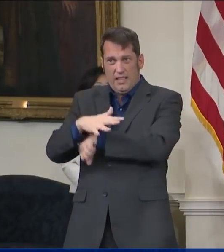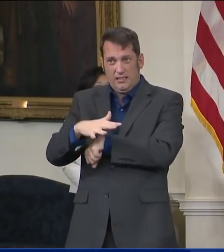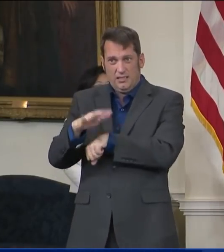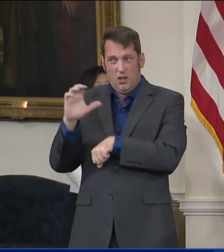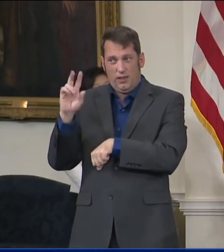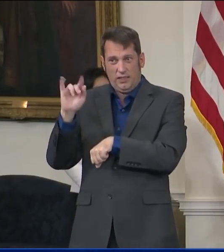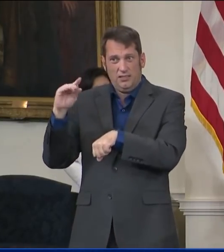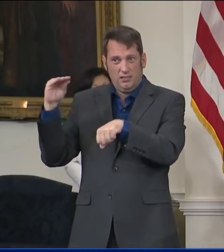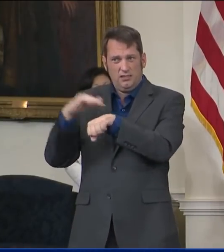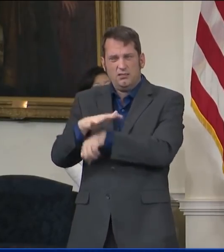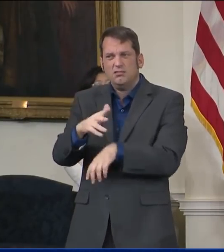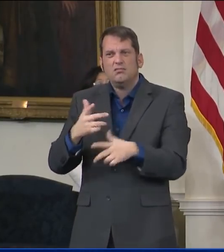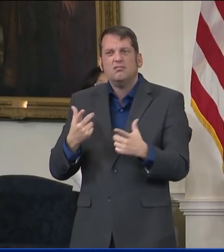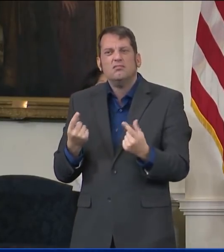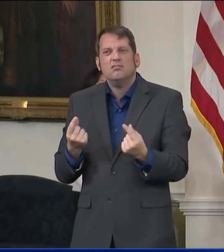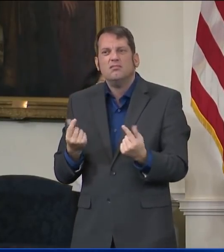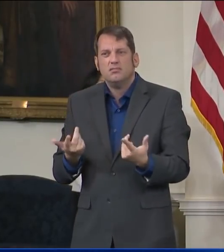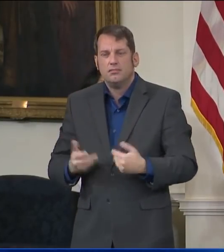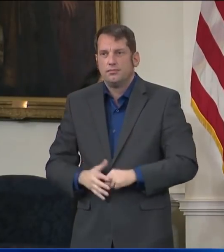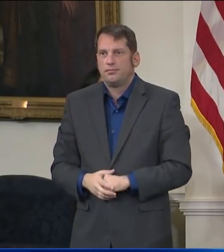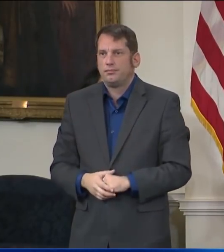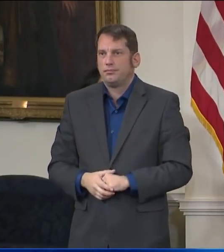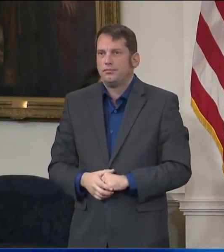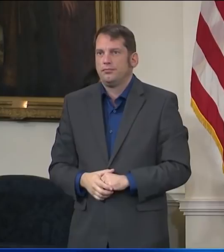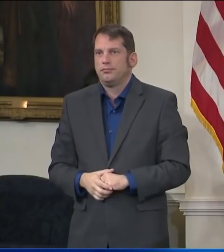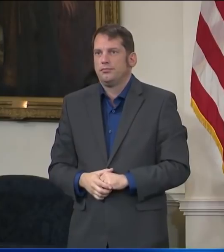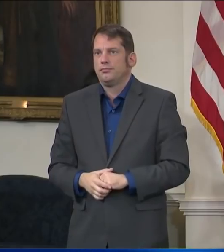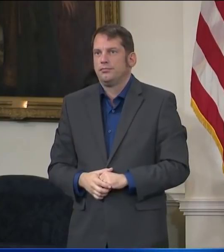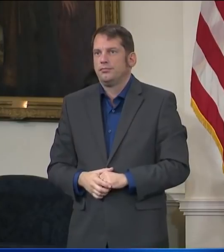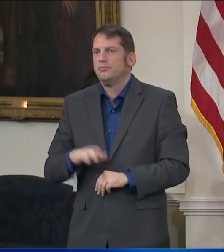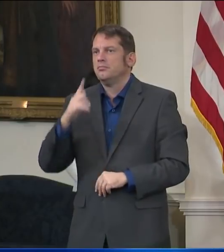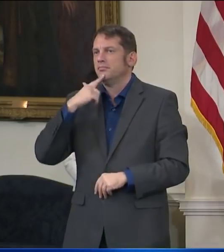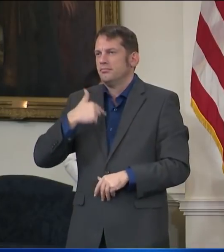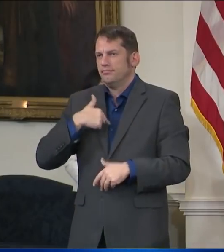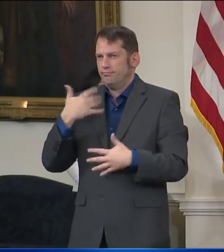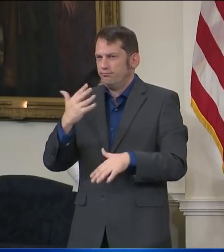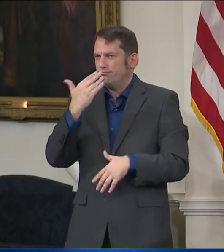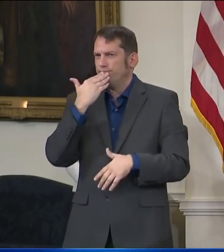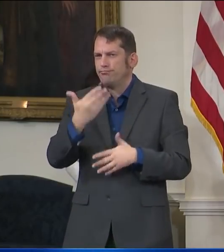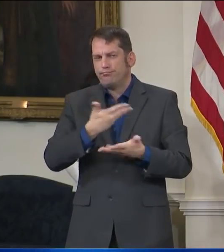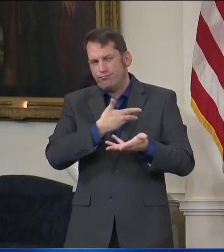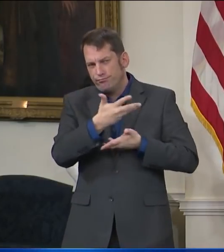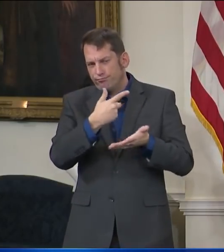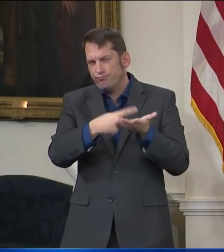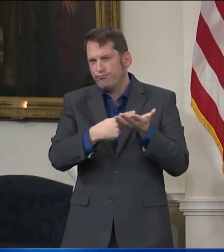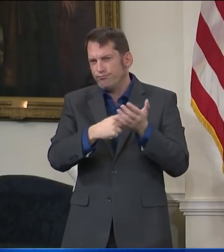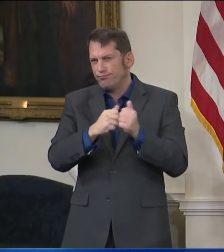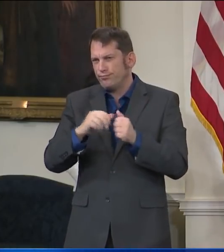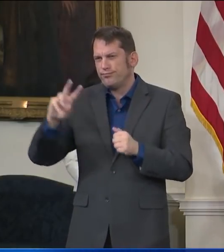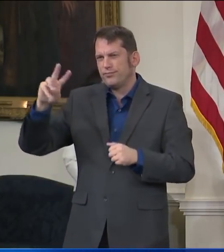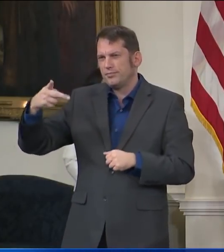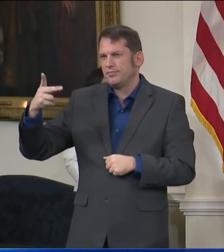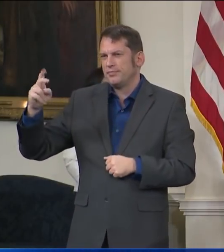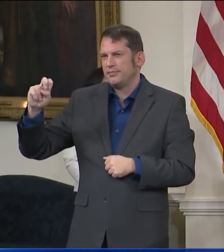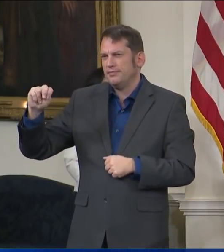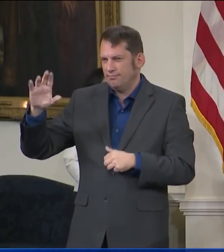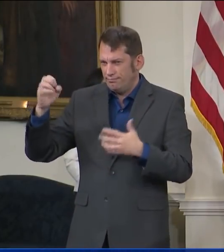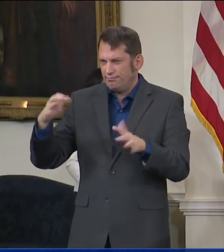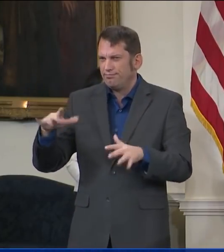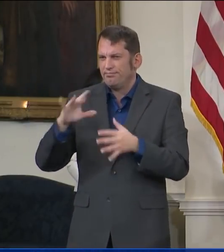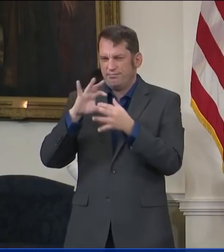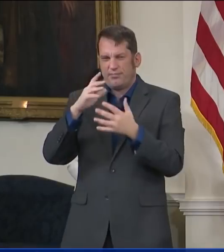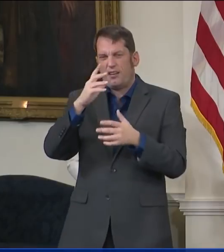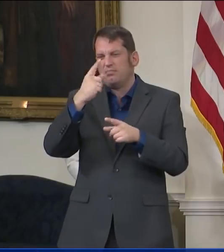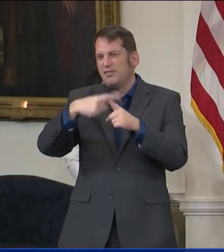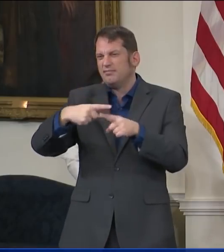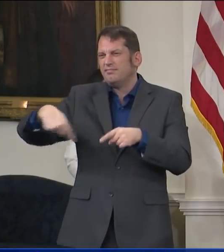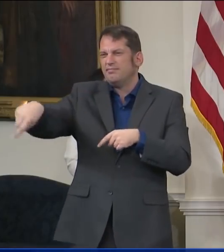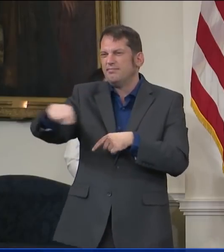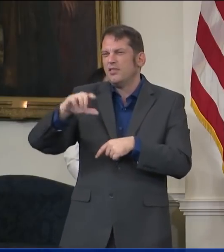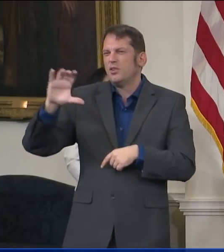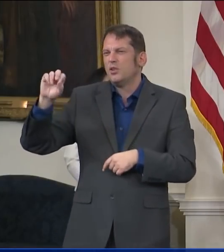STRASSE NOT ONLY IN MARYLAND, BUT THROUGHOUT THE COUNTRY WELL, SO I HAD A COUPLE OF GREAT CONVERSATIONS WITH THE VICE PRESIDENT YESTERDAY THE CORONAVIRUS THE WHITE HOUSE ROOF